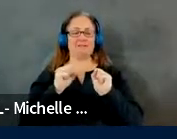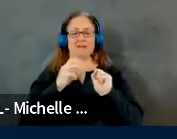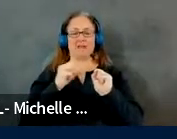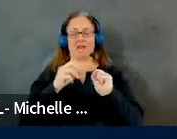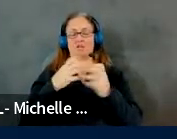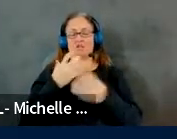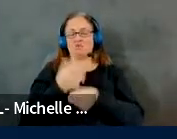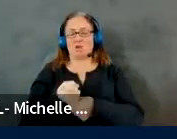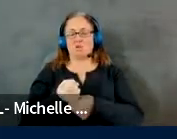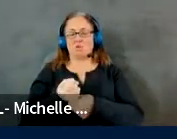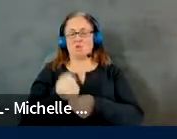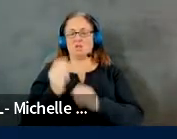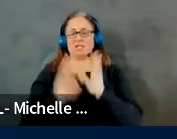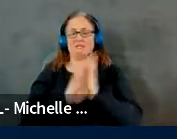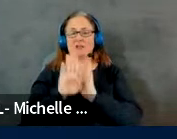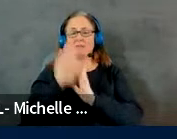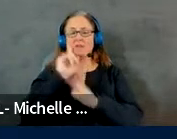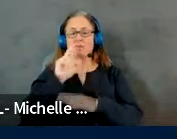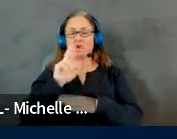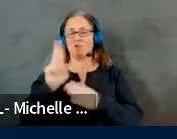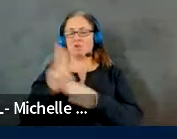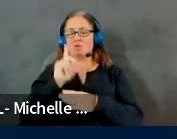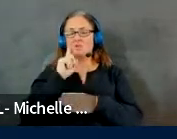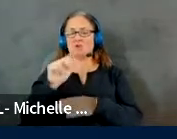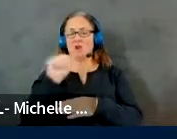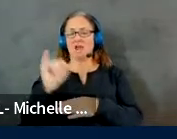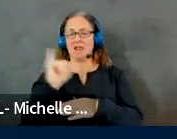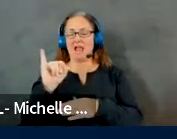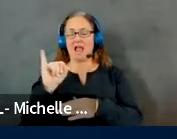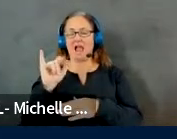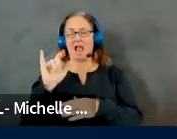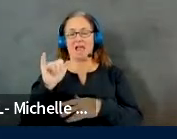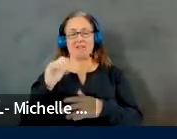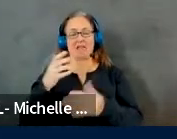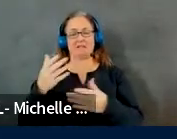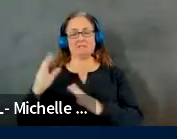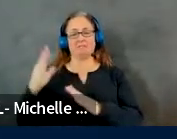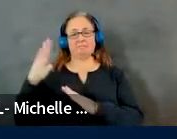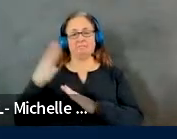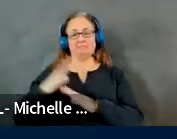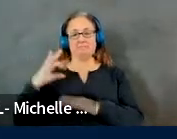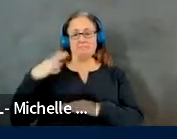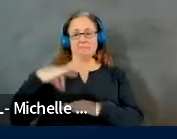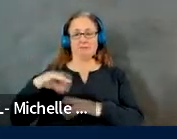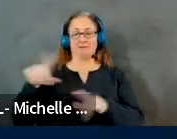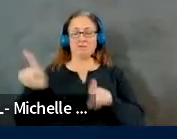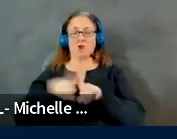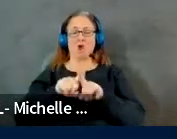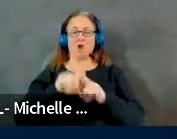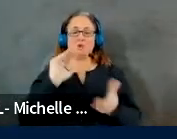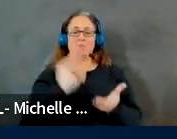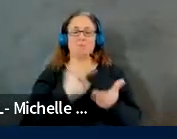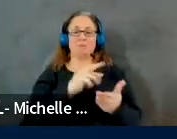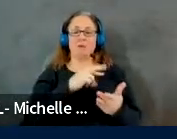intelligence, which aims to maximize benefits while also minimizing the harms of emerging